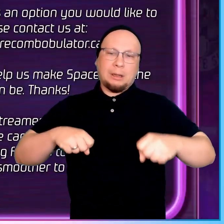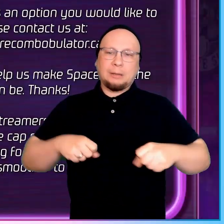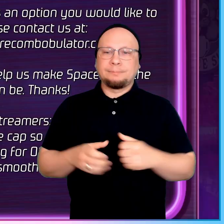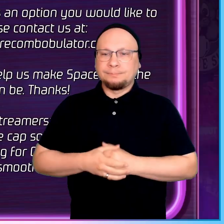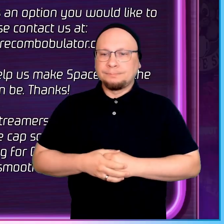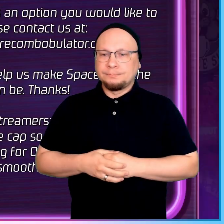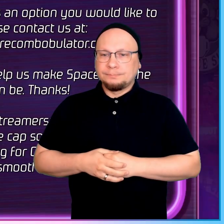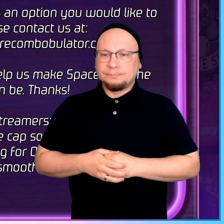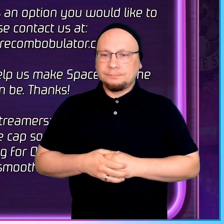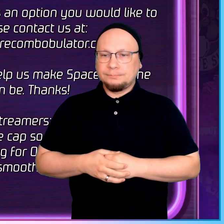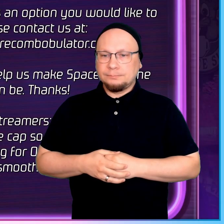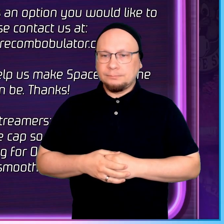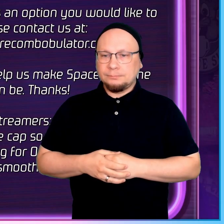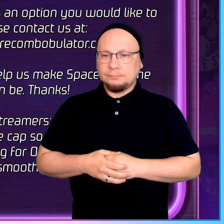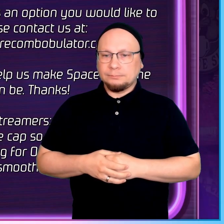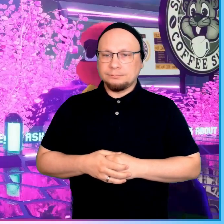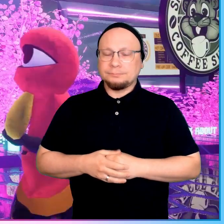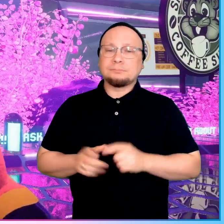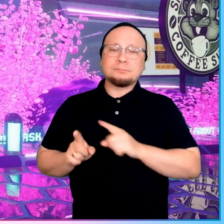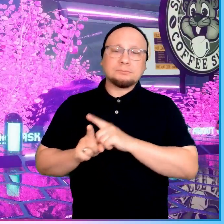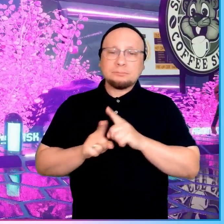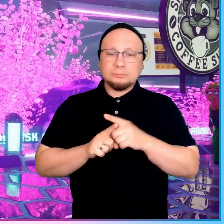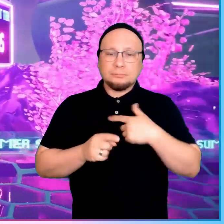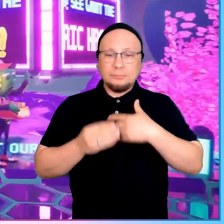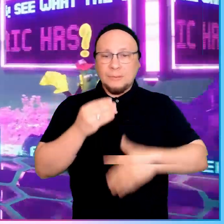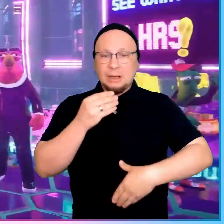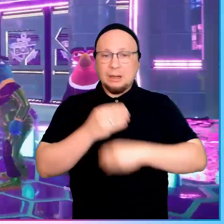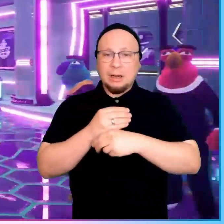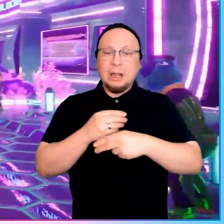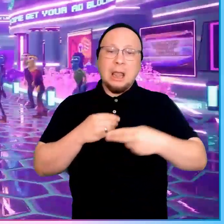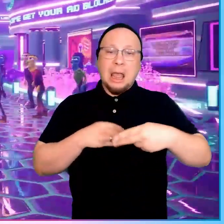Although we mentioned that we put a lot of work into providing a high contrast art direction,